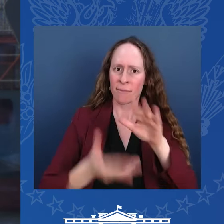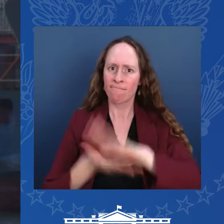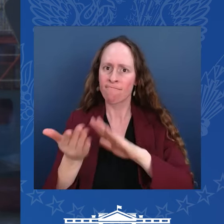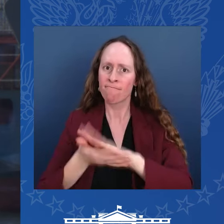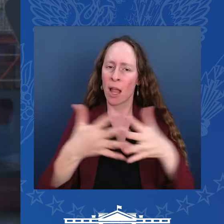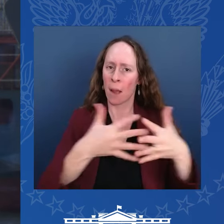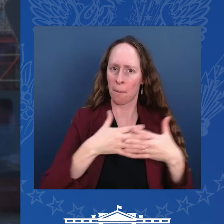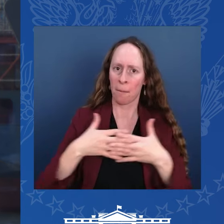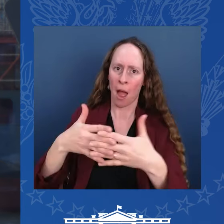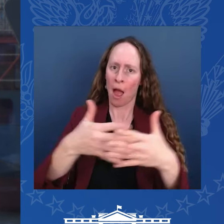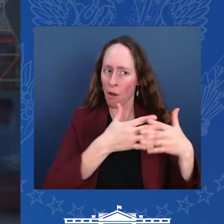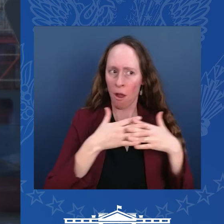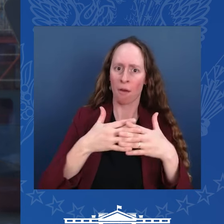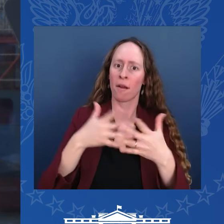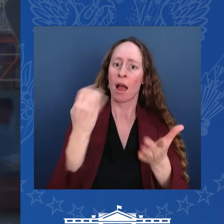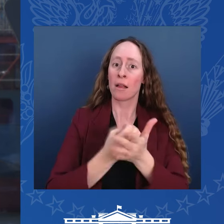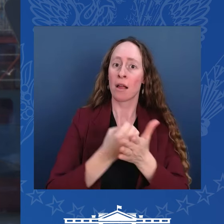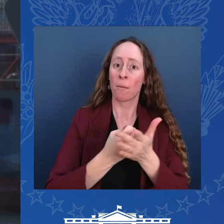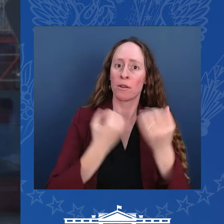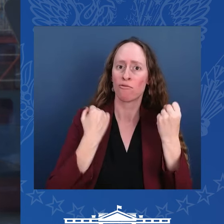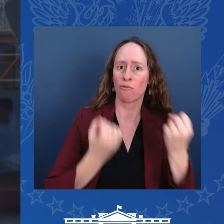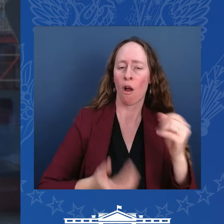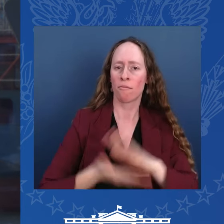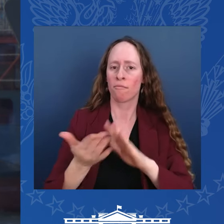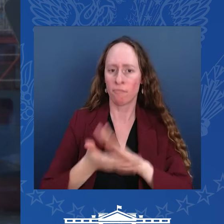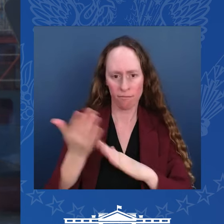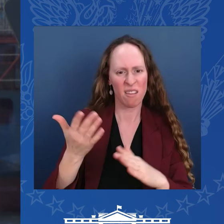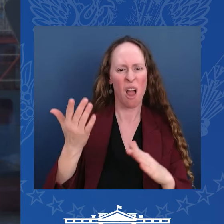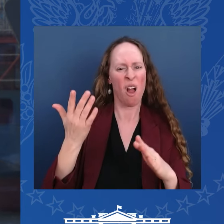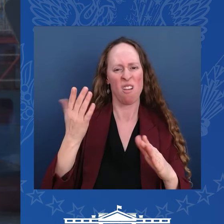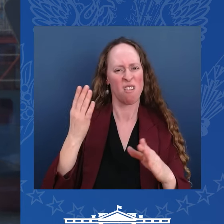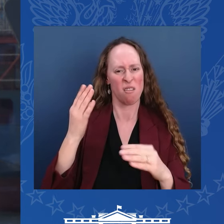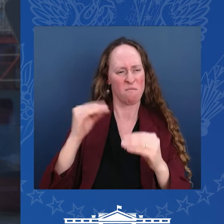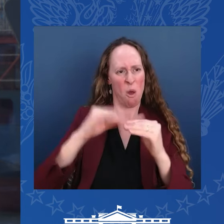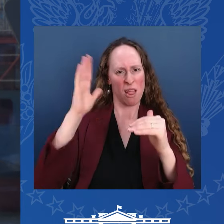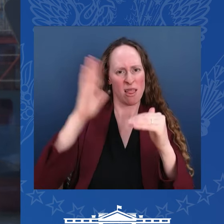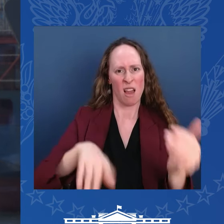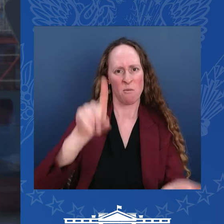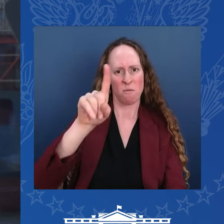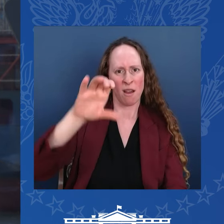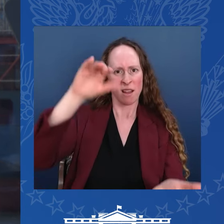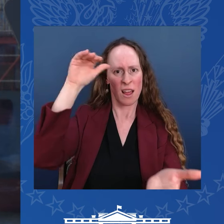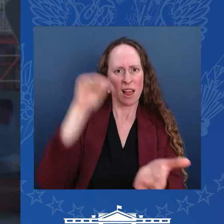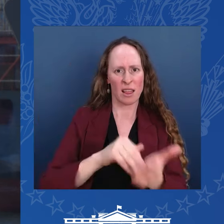workers from Teamsters to longshoremen. But for too long, they've run on fossil fuels